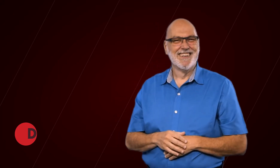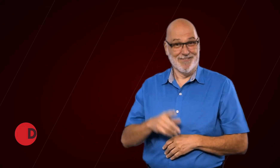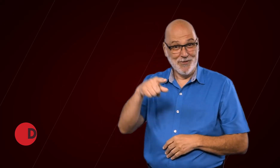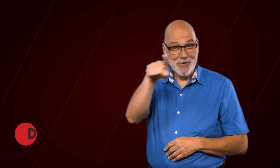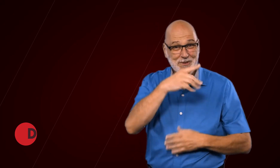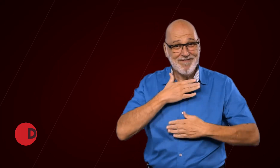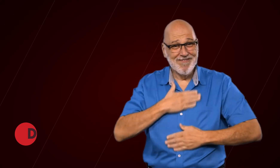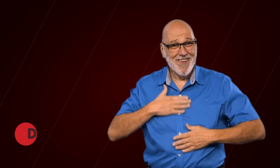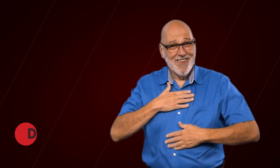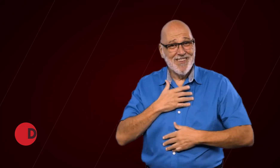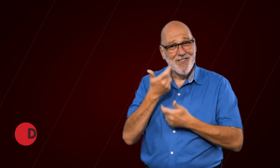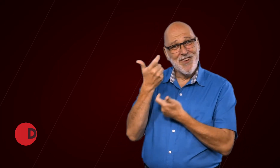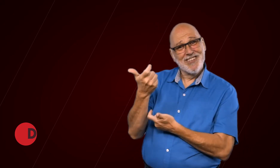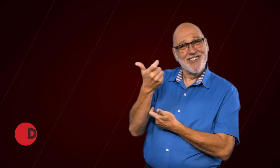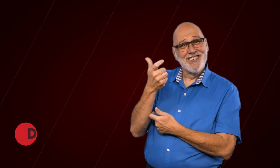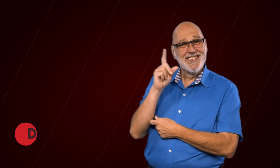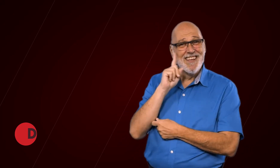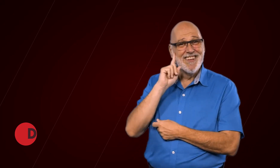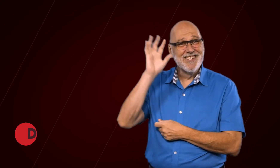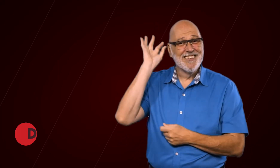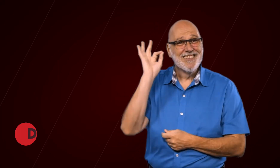Do you enjoy watching DeafDots?